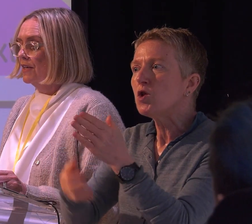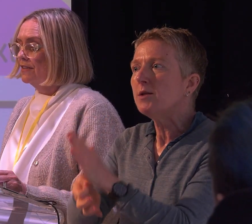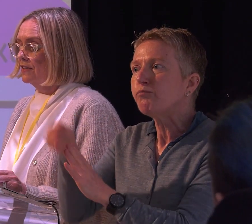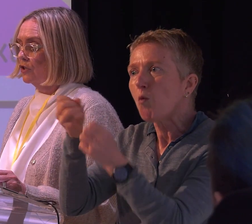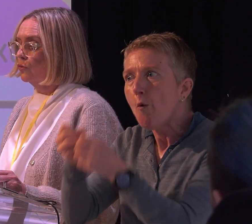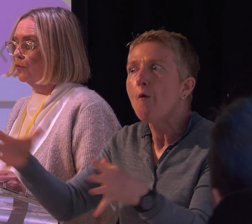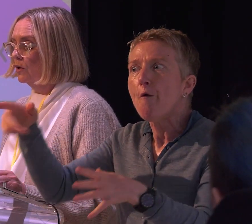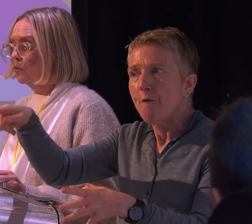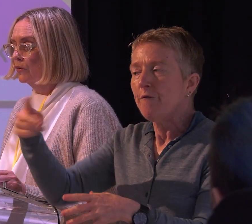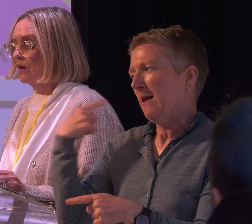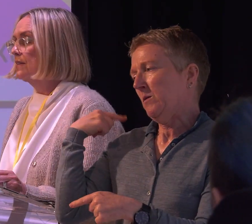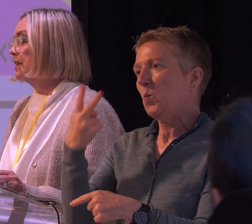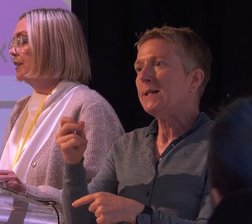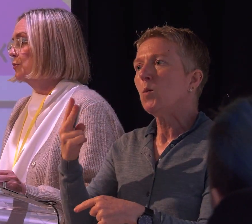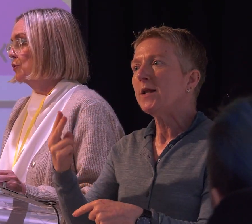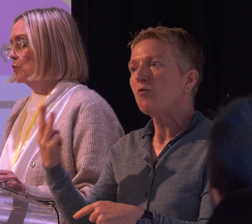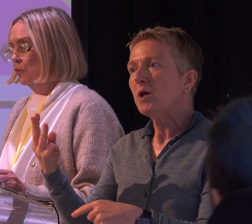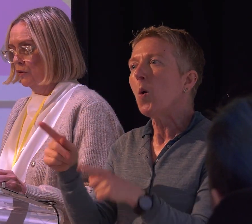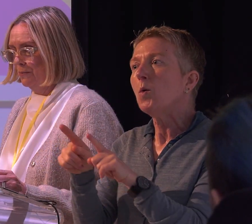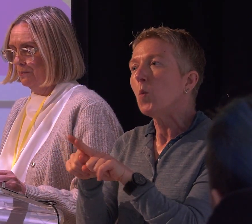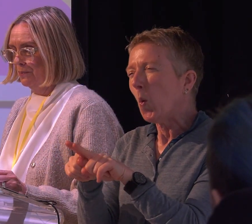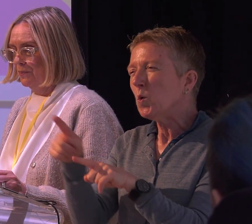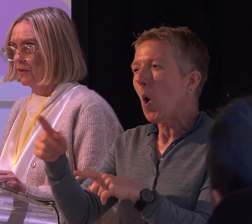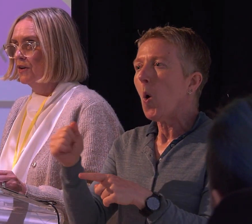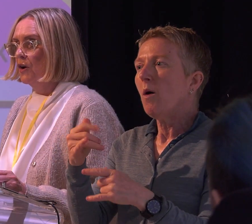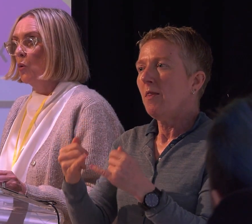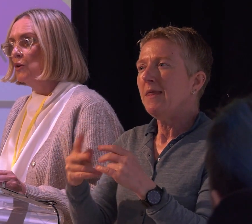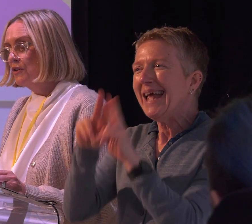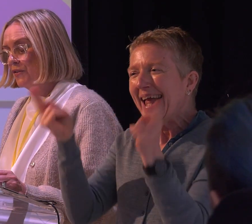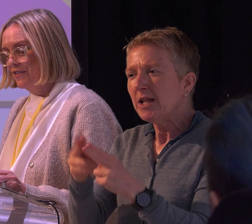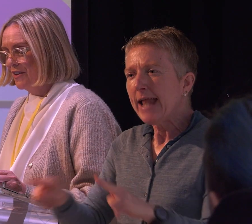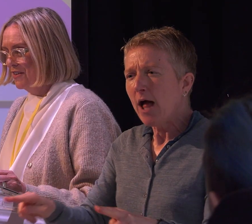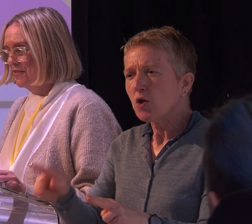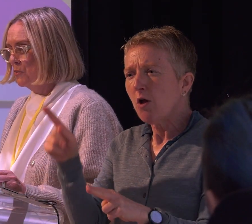the International Falling Walls Science Engagement Award. Wonderful, as though these awards are,